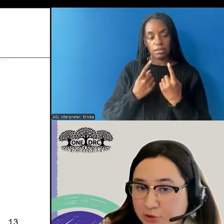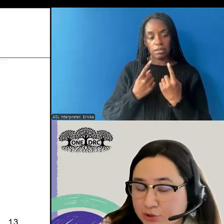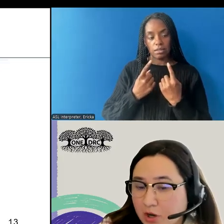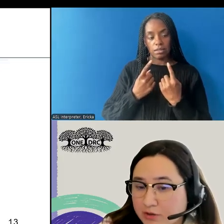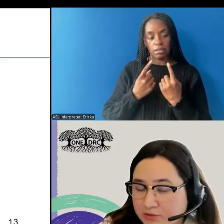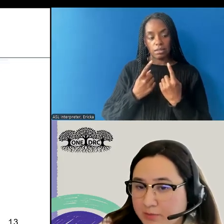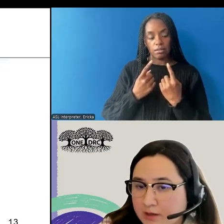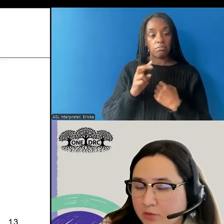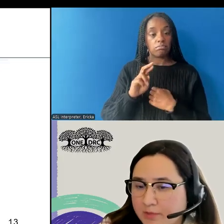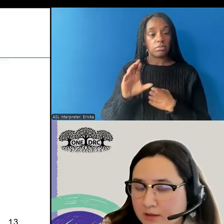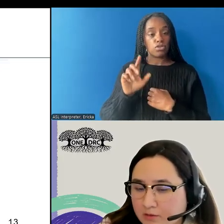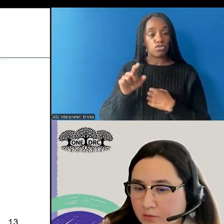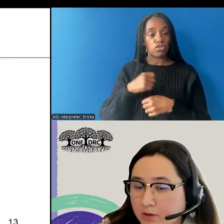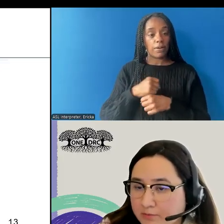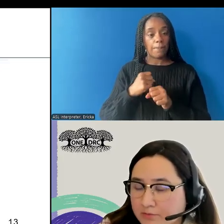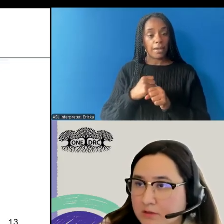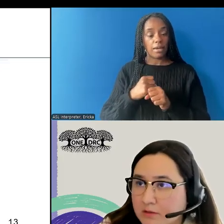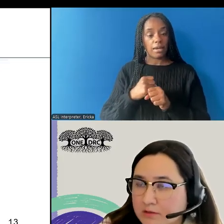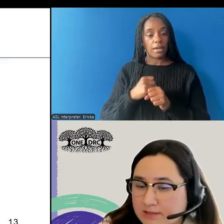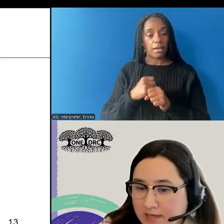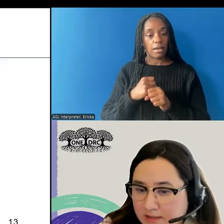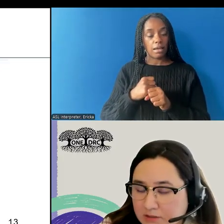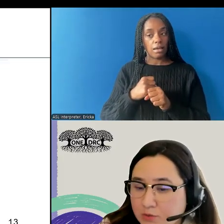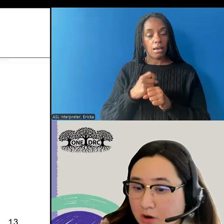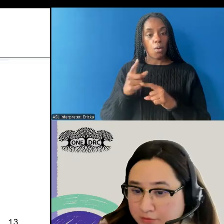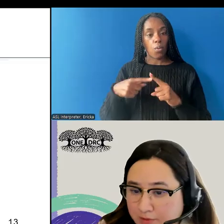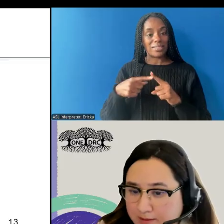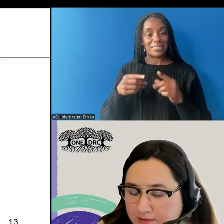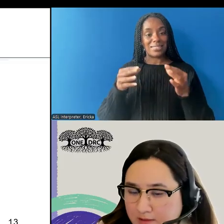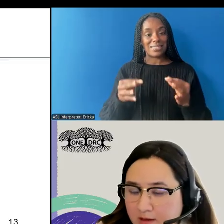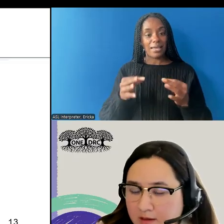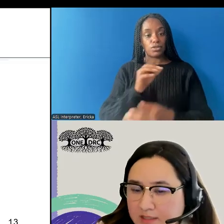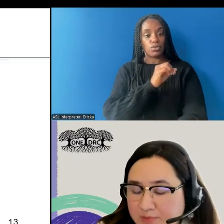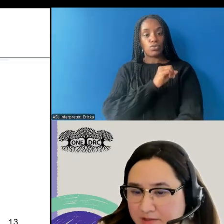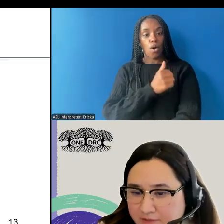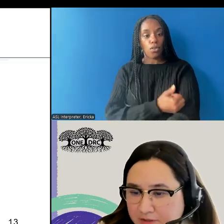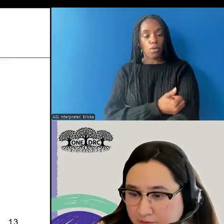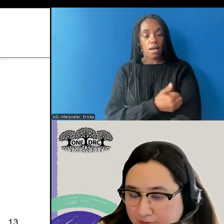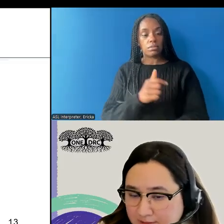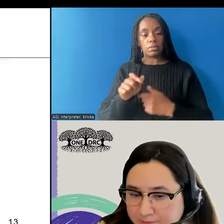should also make when make when deciding to authorize a specific service.